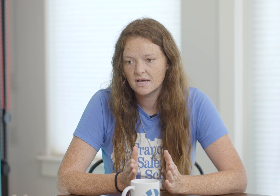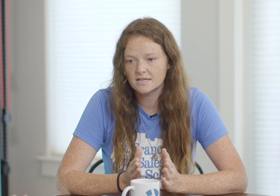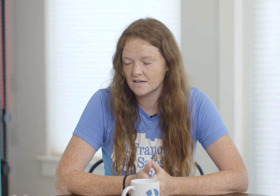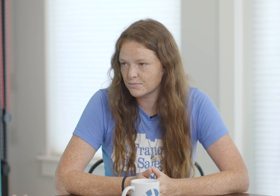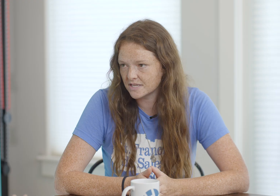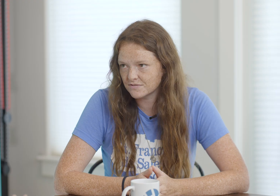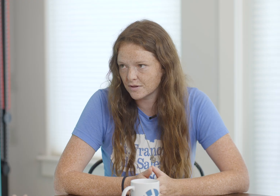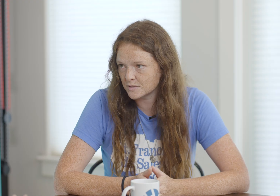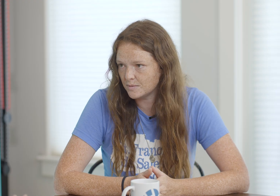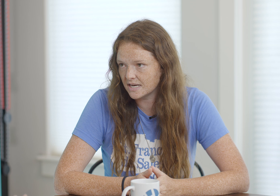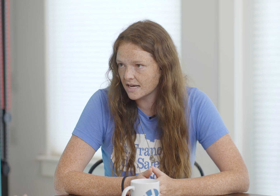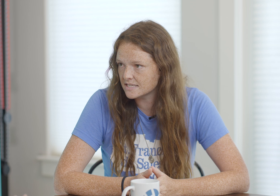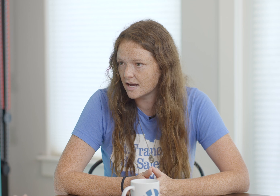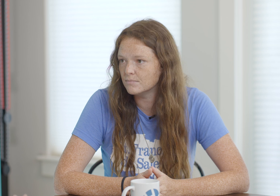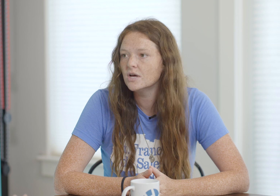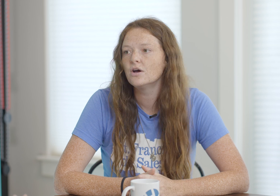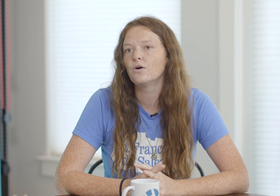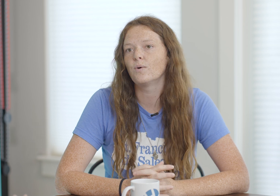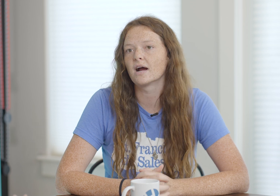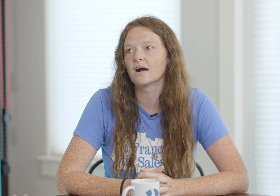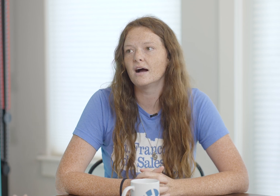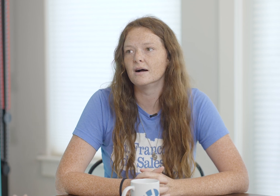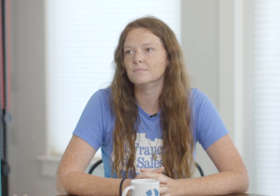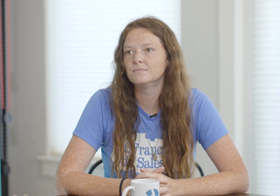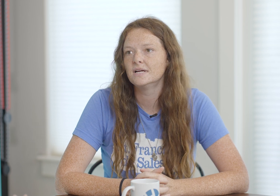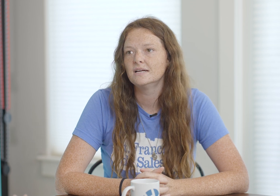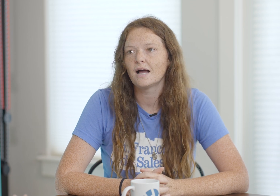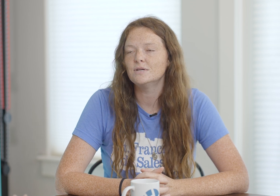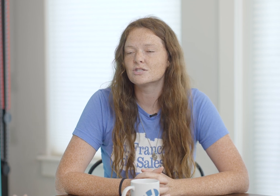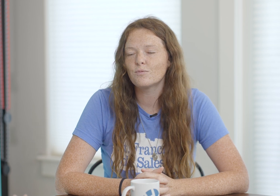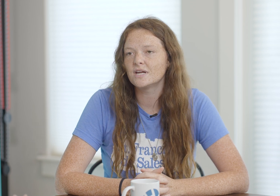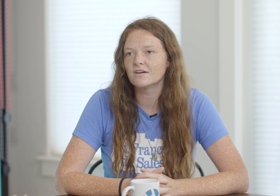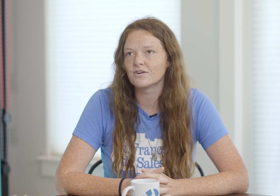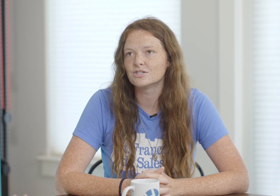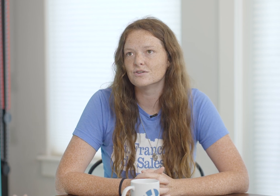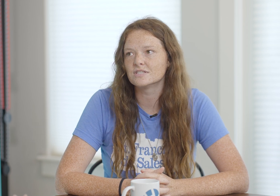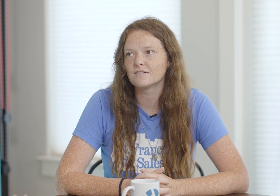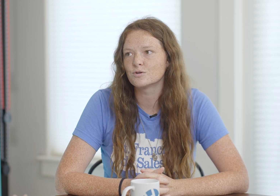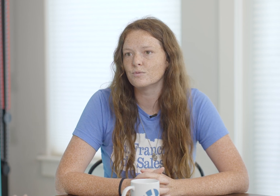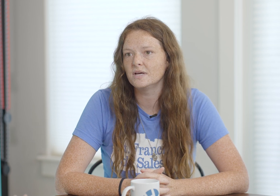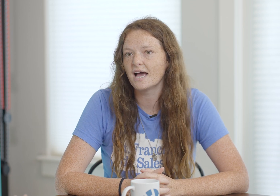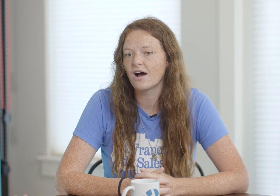a safe place for them to at night time where I mean, so many of our students have told me how